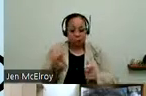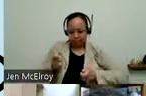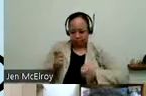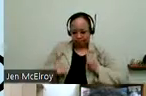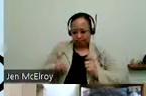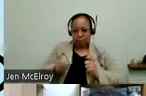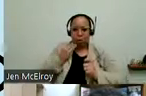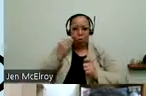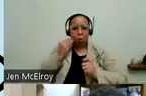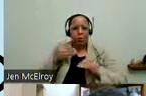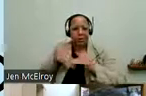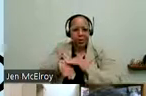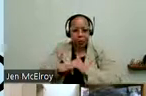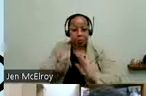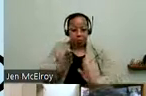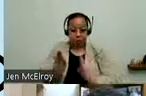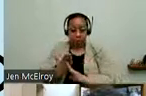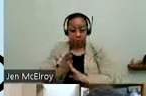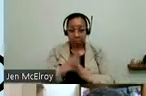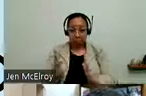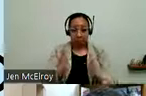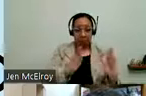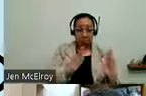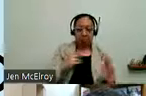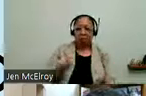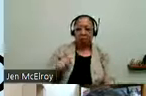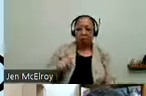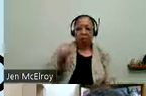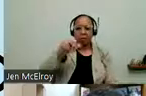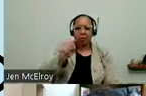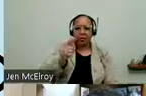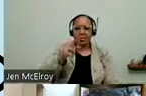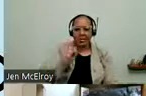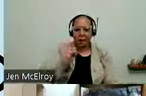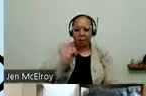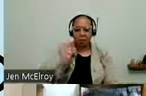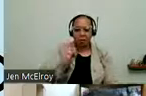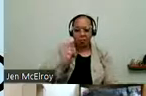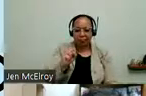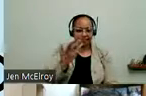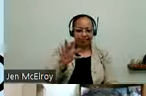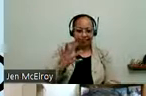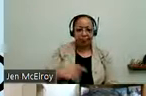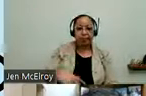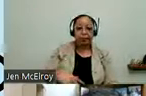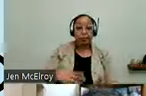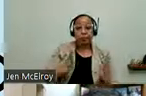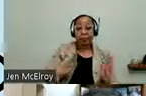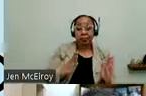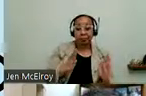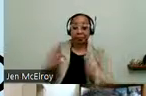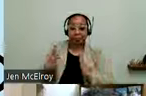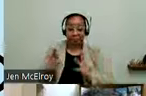accessible. So in the before she has concrete stairs going to her home.